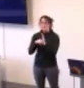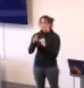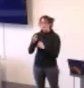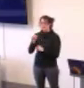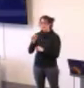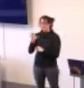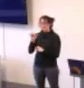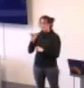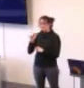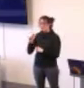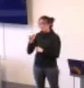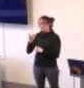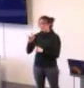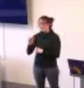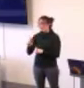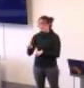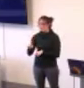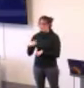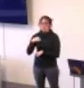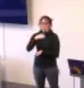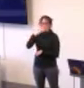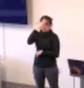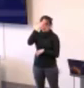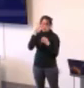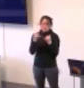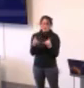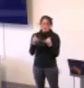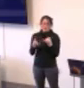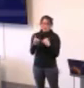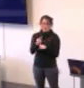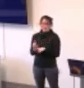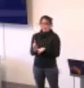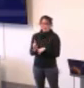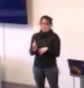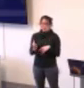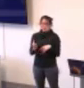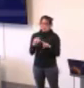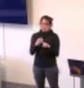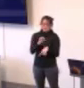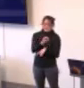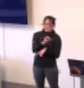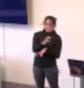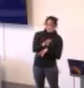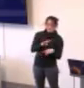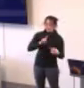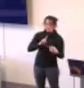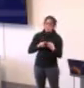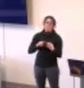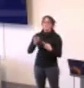What we know right now is that anywhere between 94 to 98%